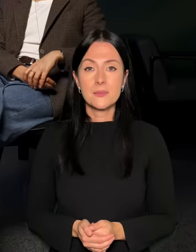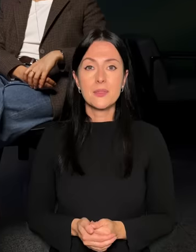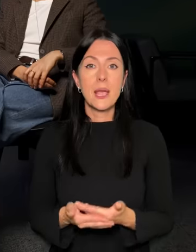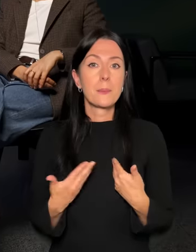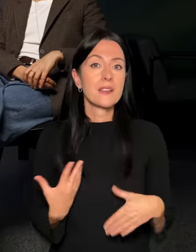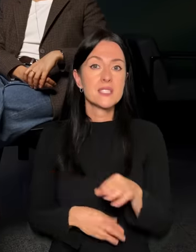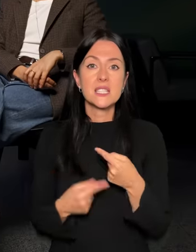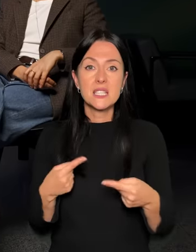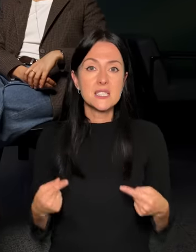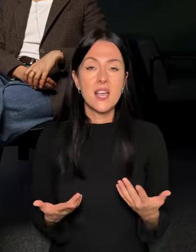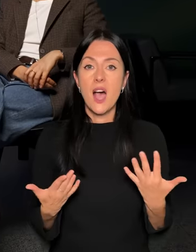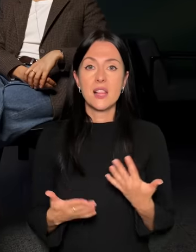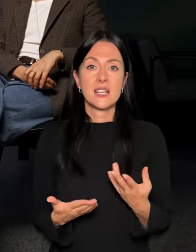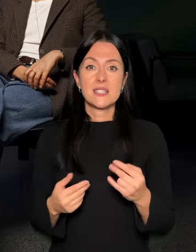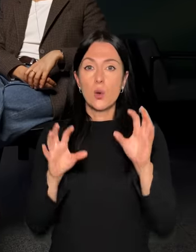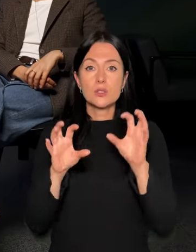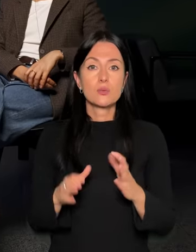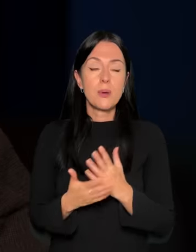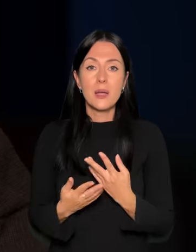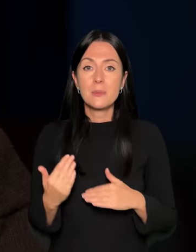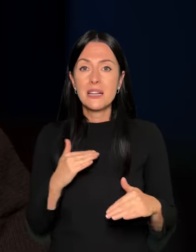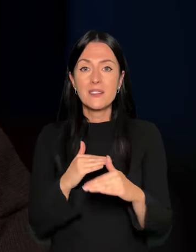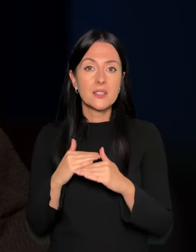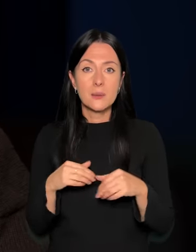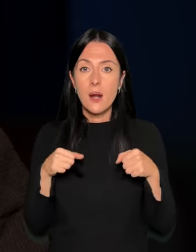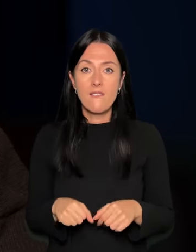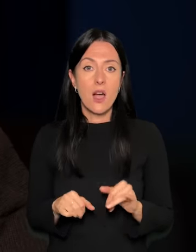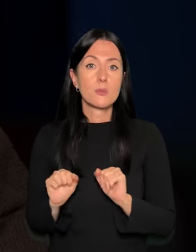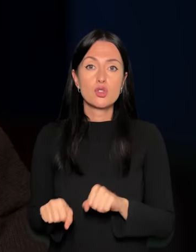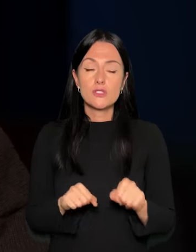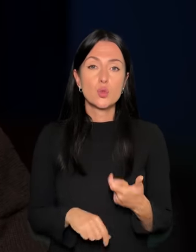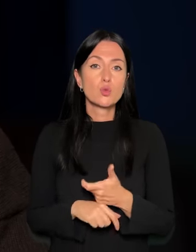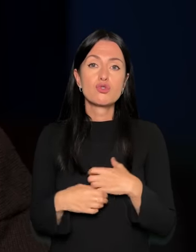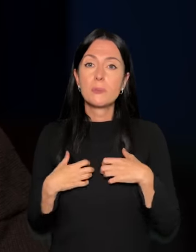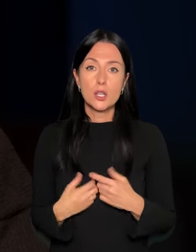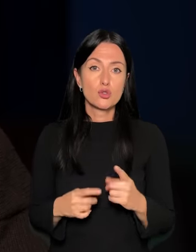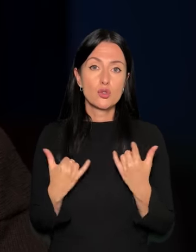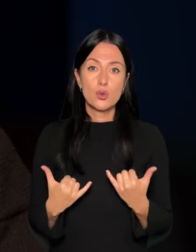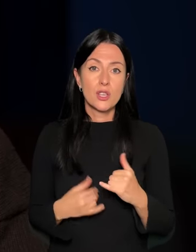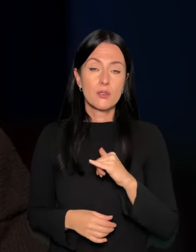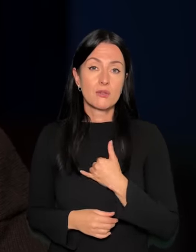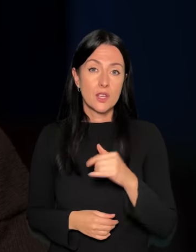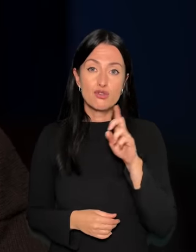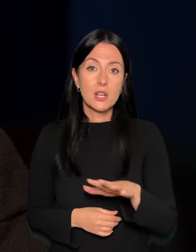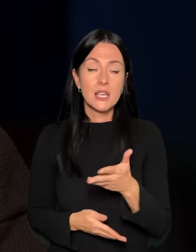We are all different, but according to the Constitution, we have equal rights and opportunities. It's very sad that today in our country,